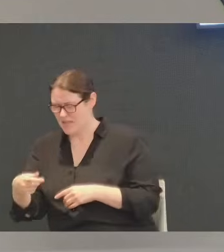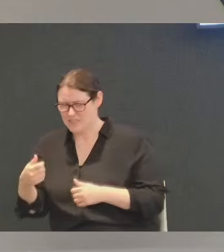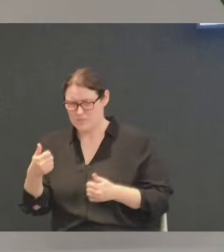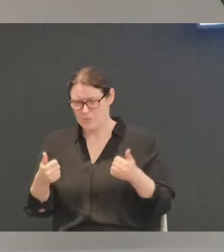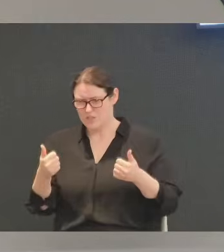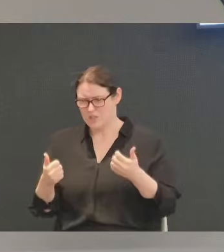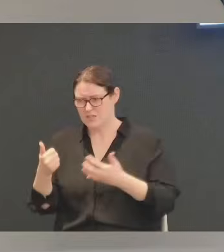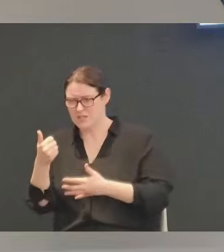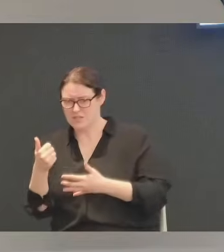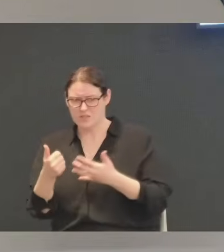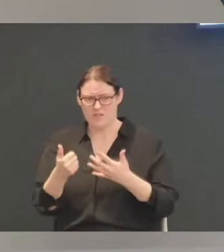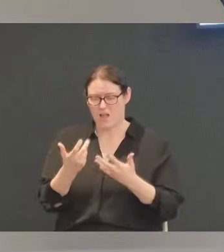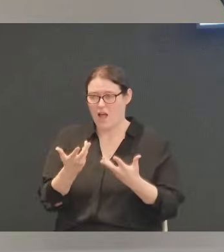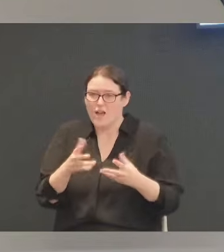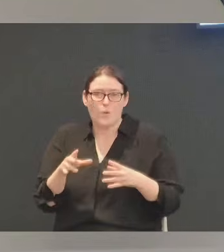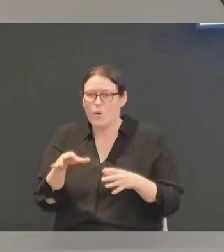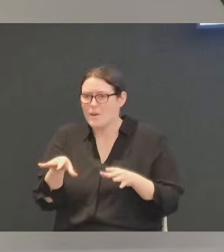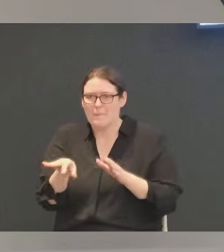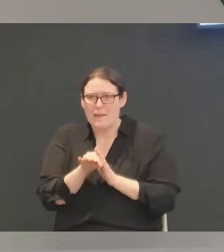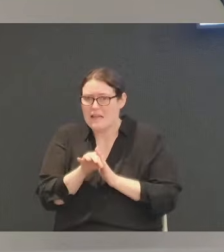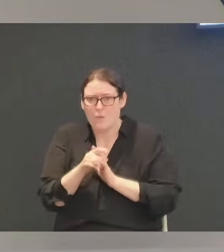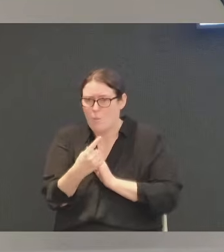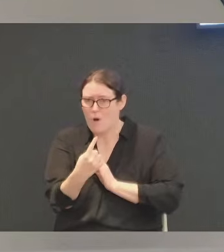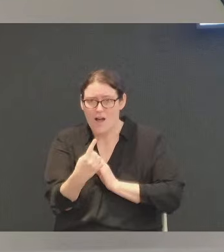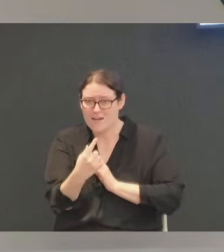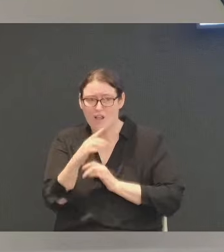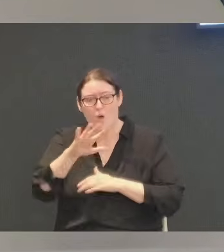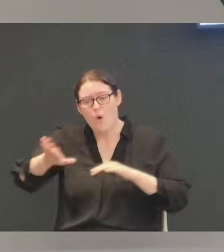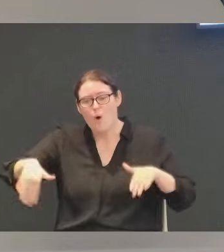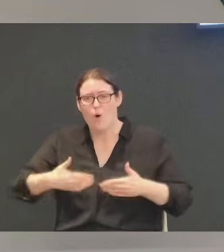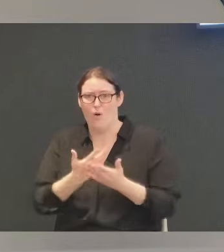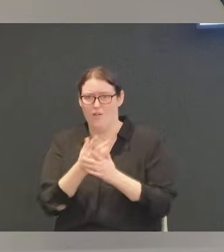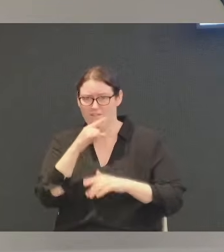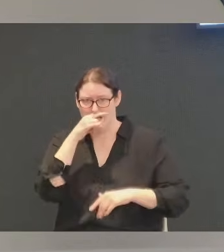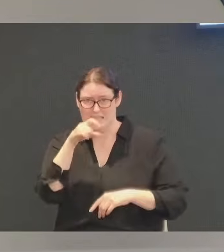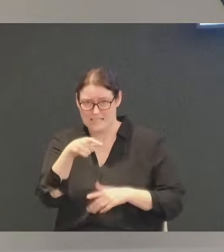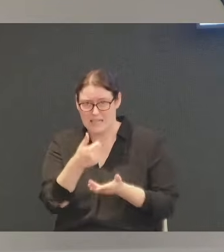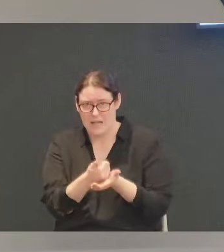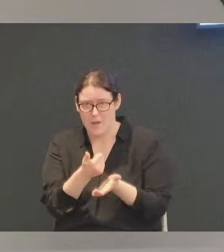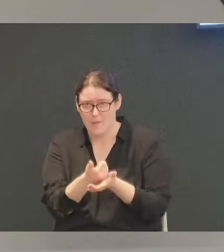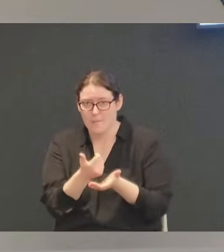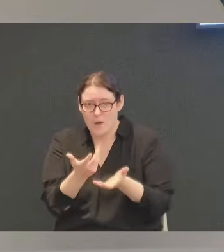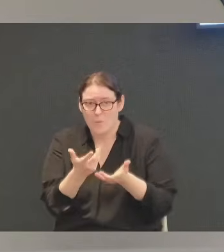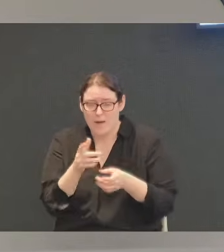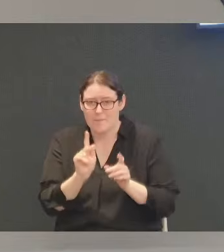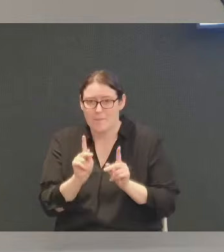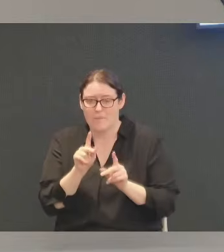we don't want to choose. They all need help. And so that's going to be a difficulty for for